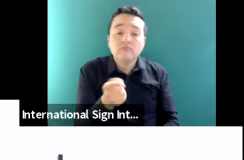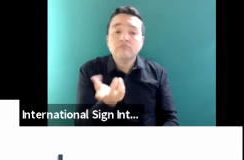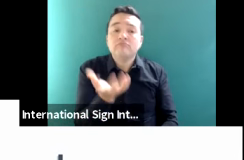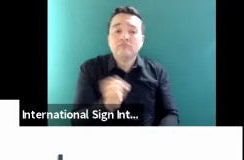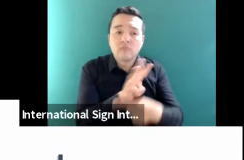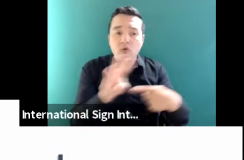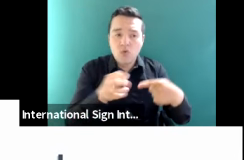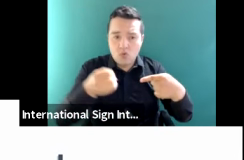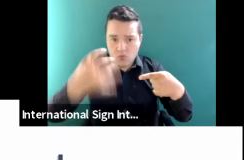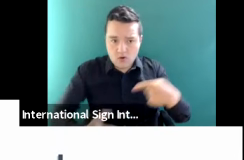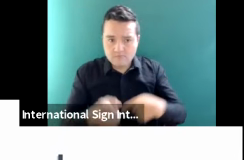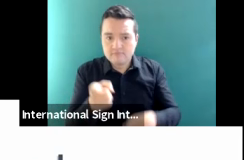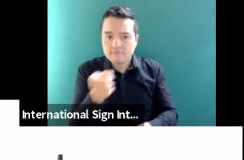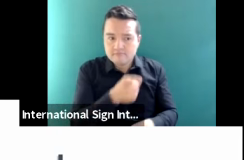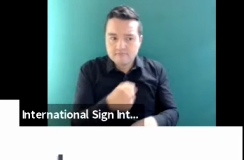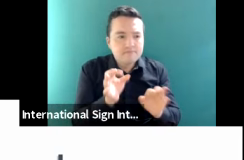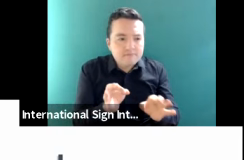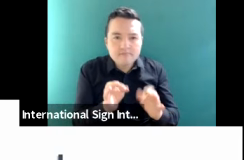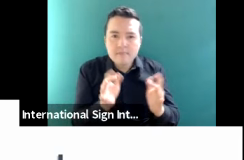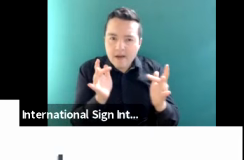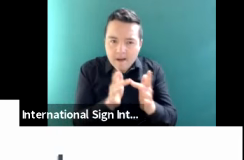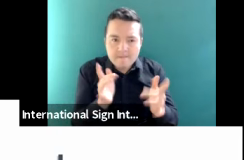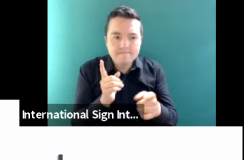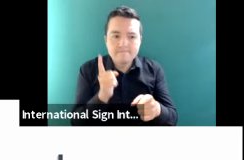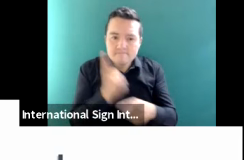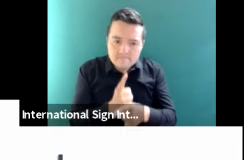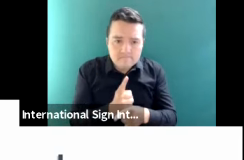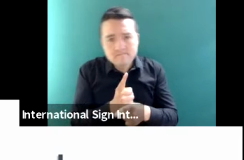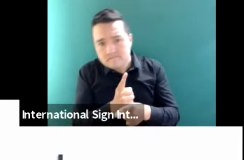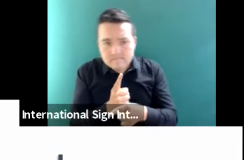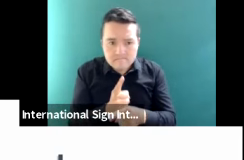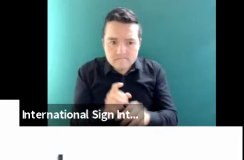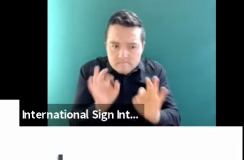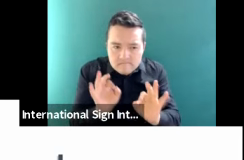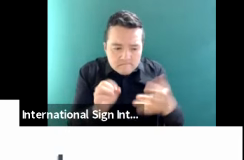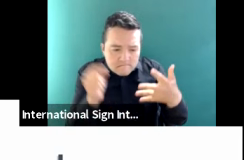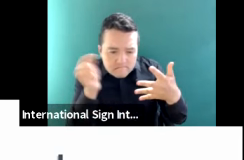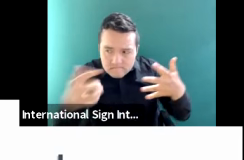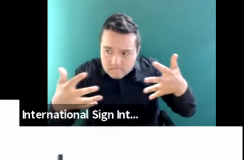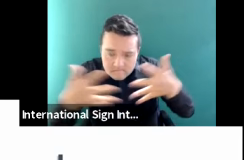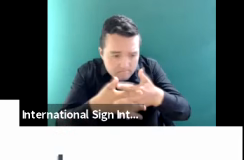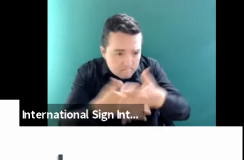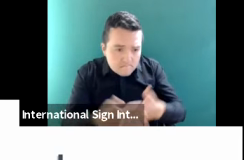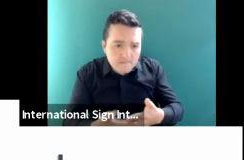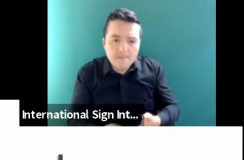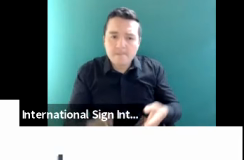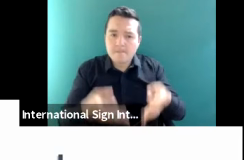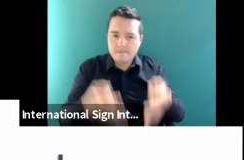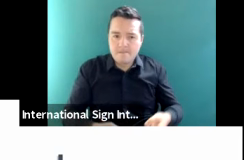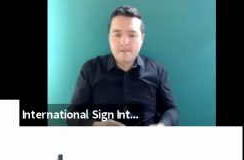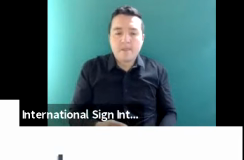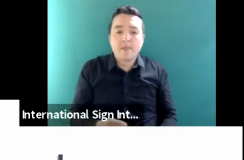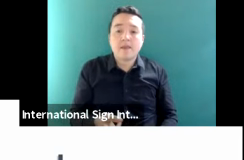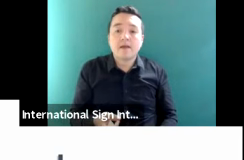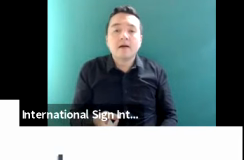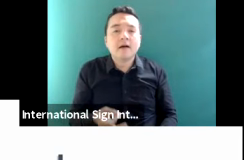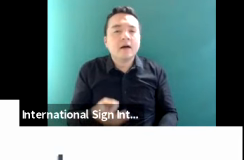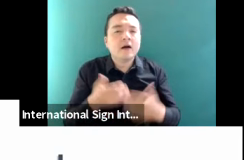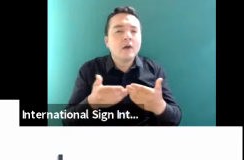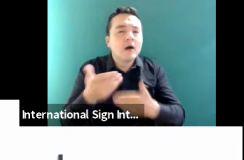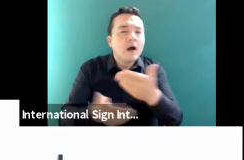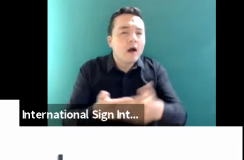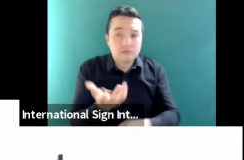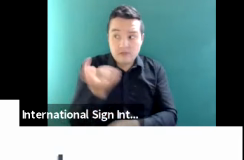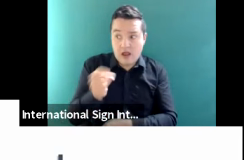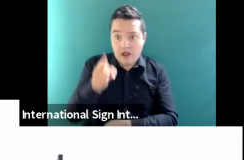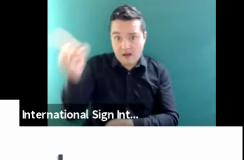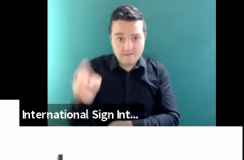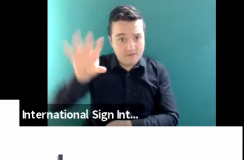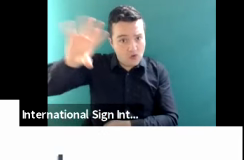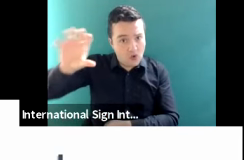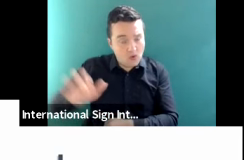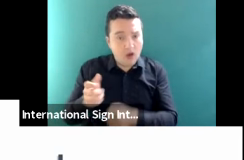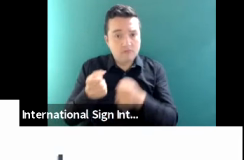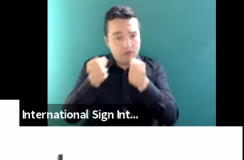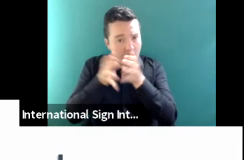So each country has a country profile.